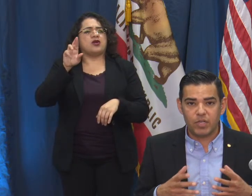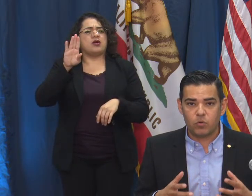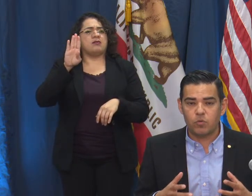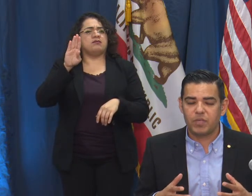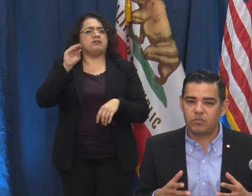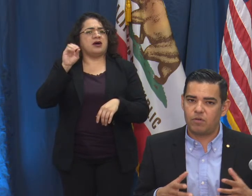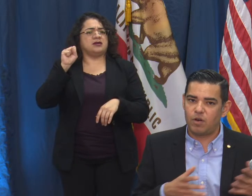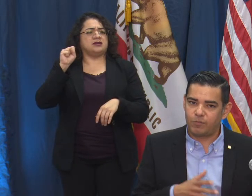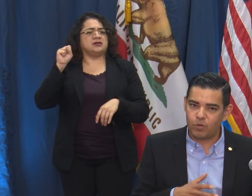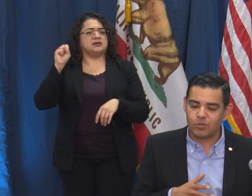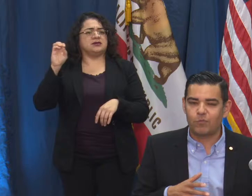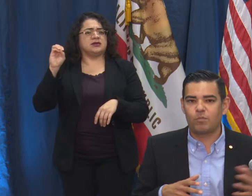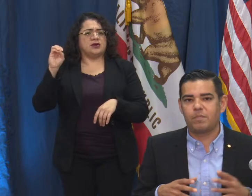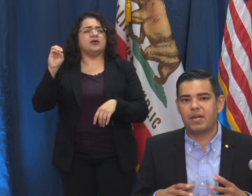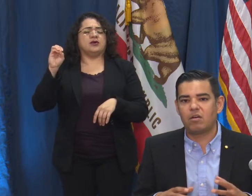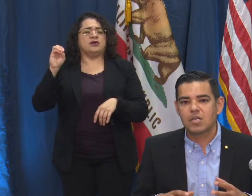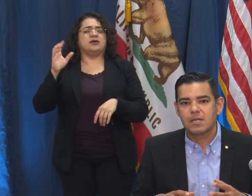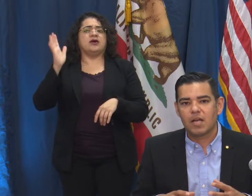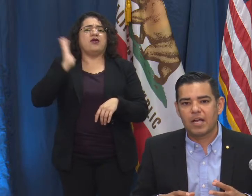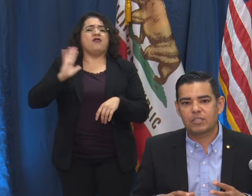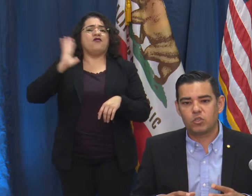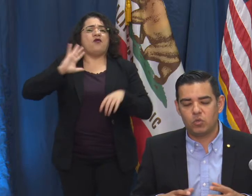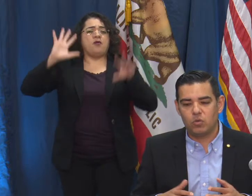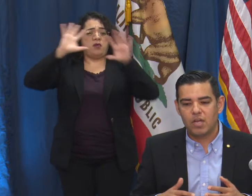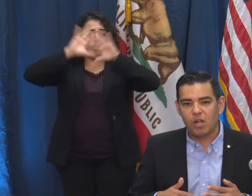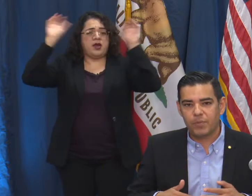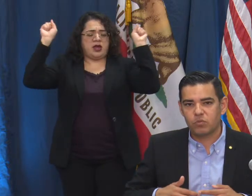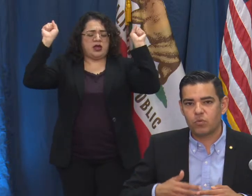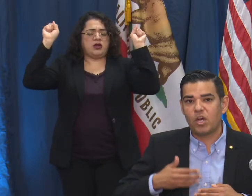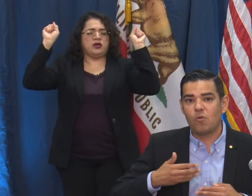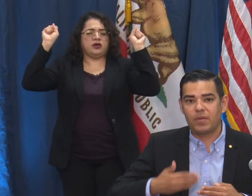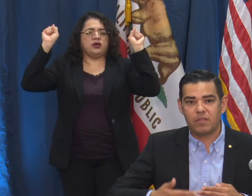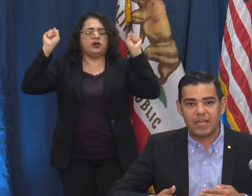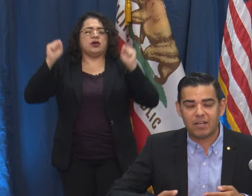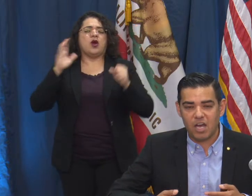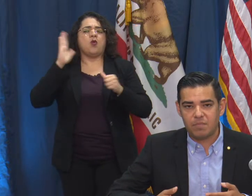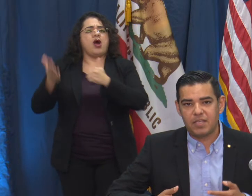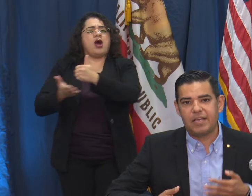group, he's our of course our former Mayor, to help us reopen the economy in